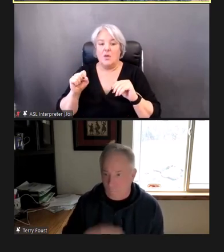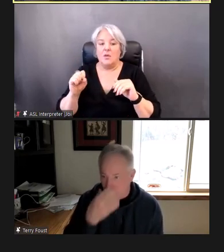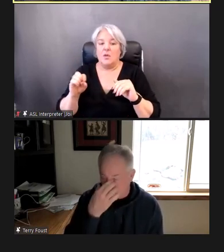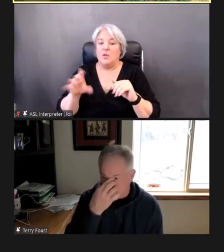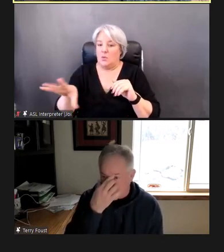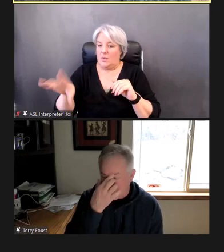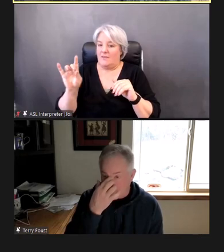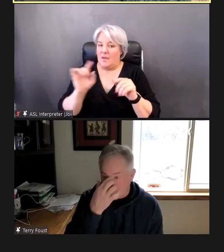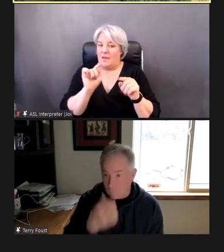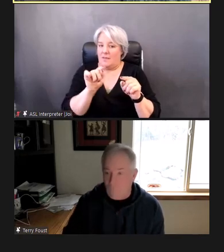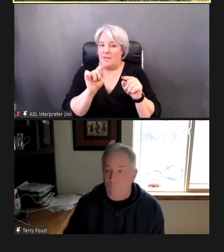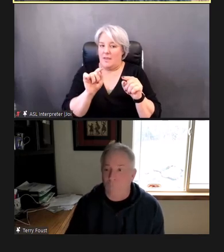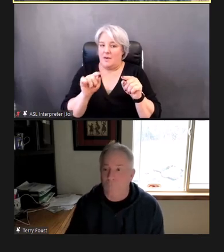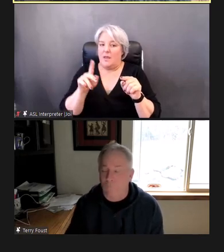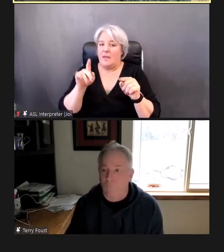kidshearing.org to register for that, if you haven't already seen